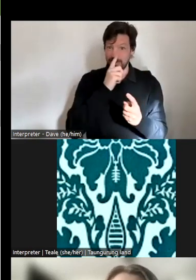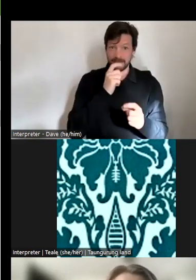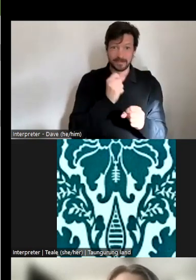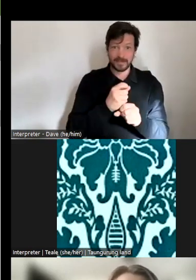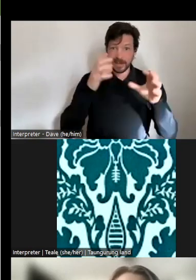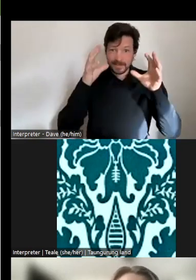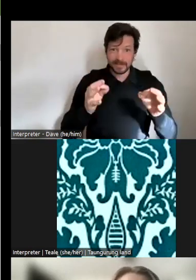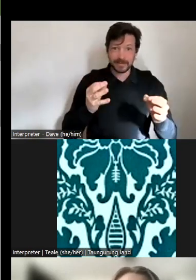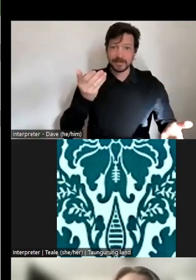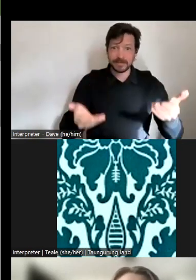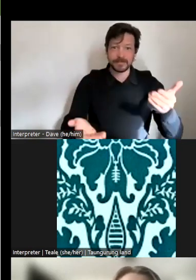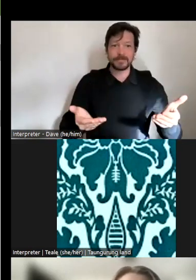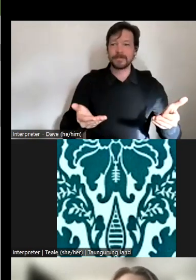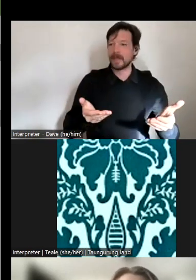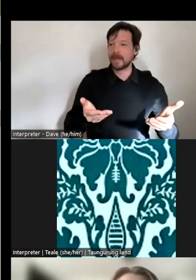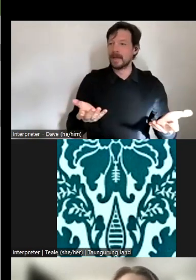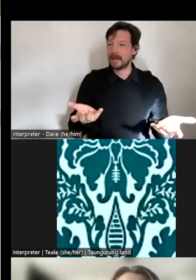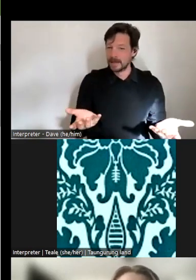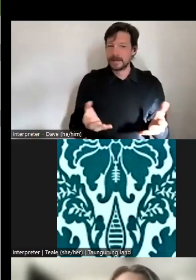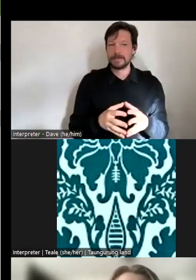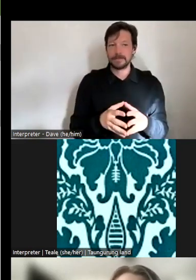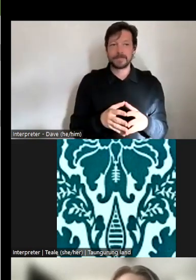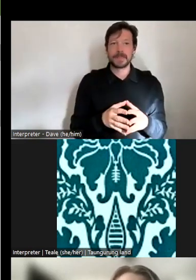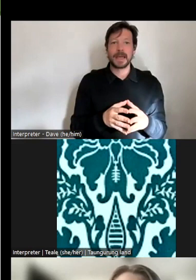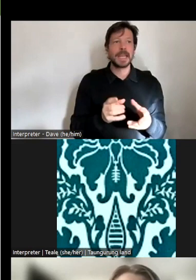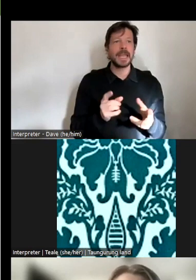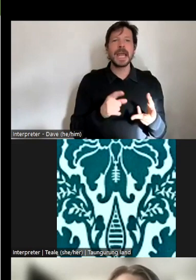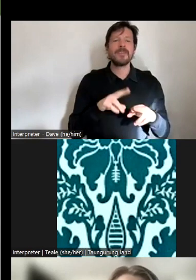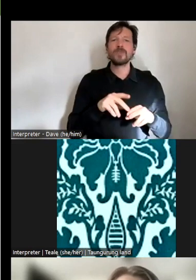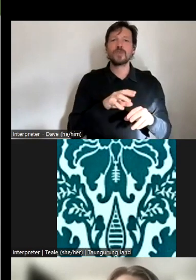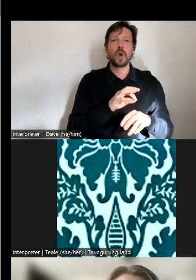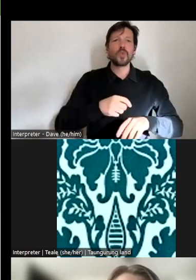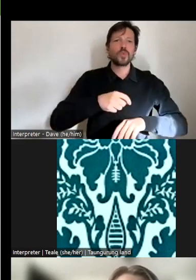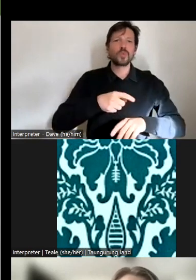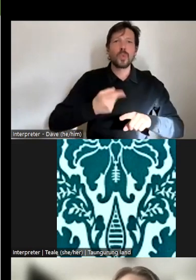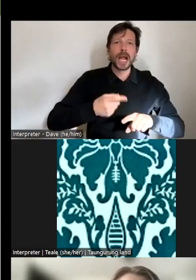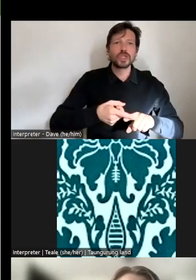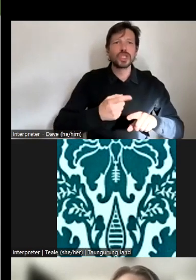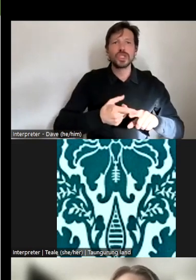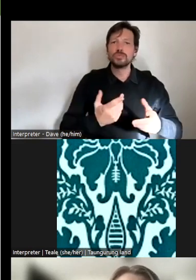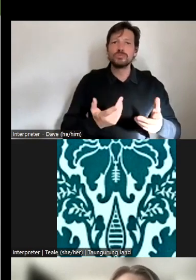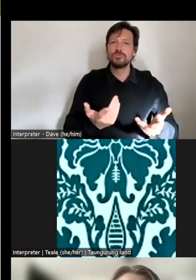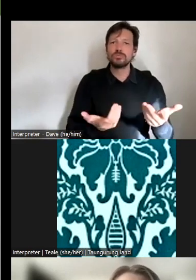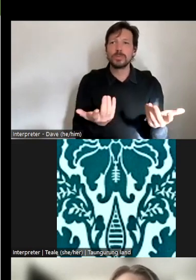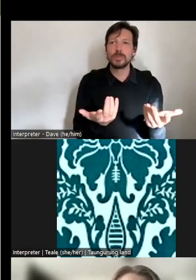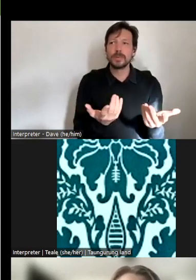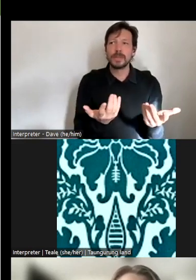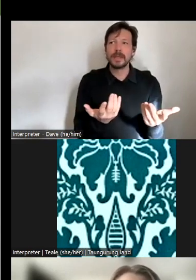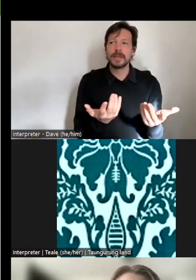And that to be said, there's no urgency on the timing of the testing. I guess, that we're guided by families